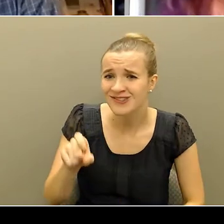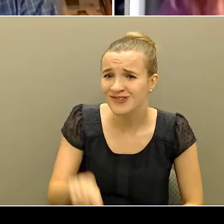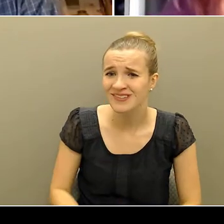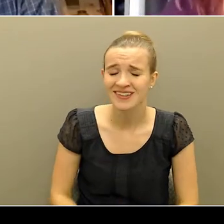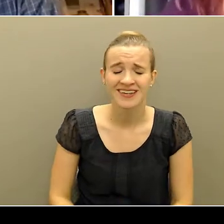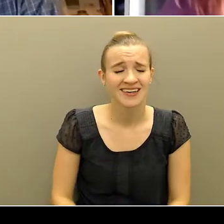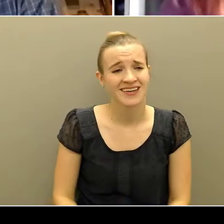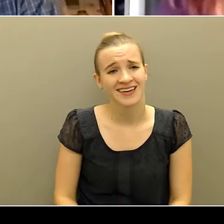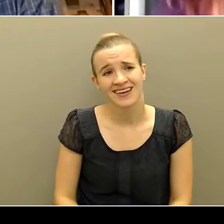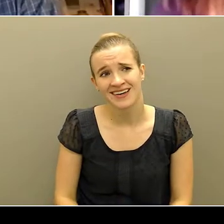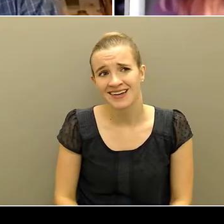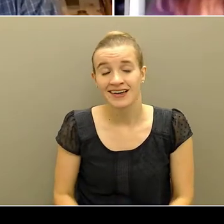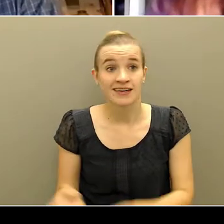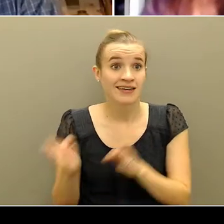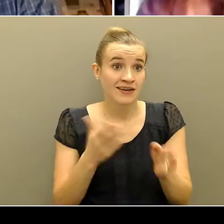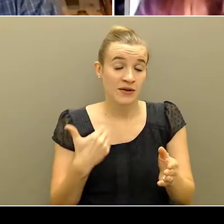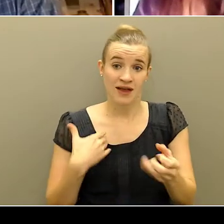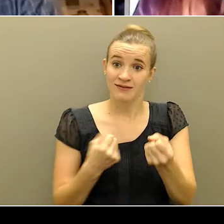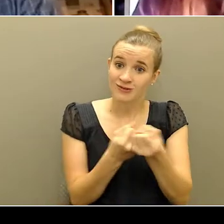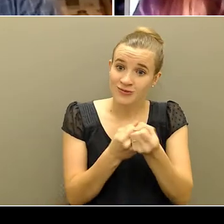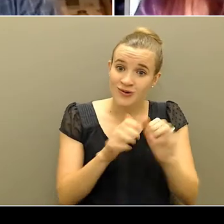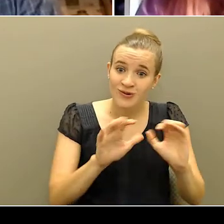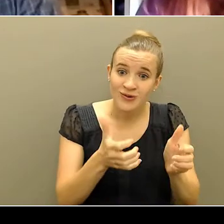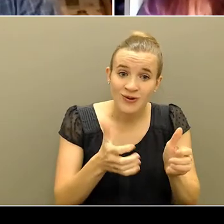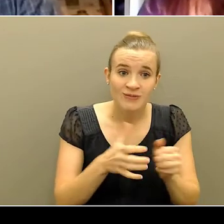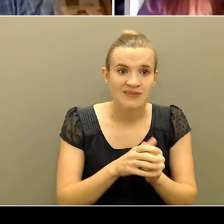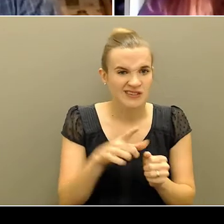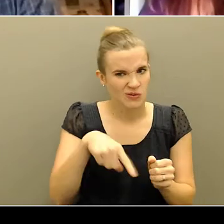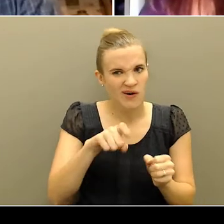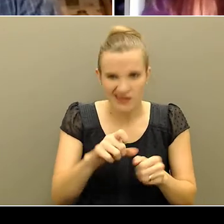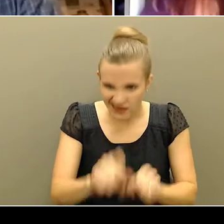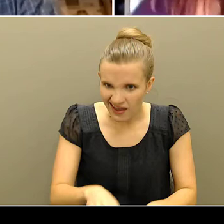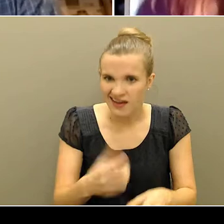whether it's online or you know, like peer to peer or like, you know, through